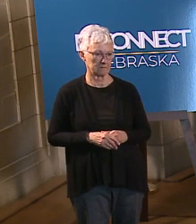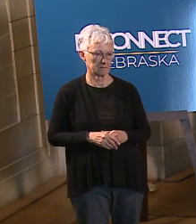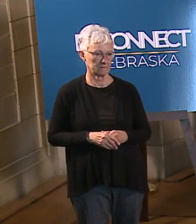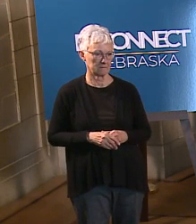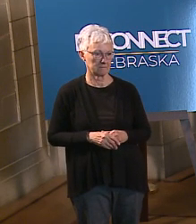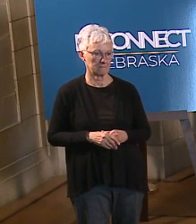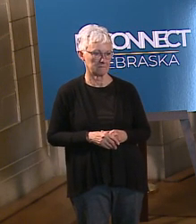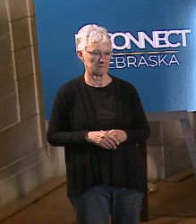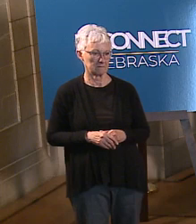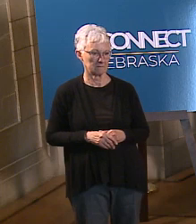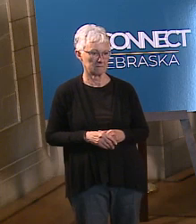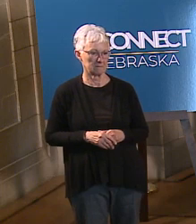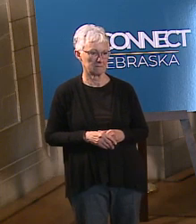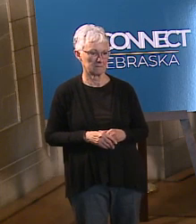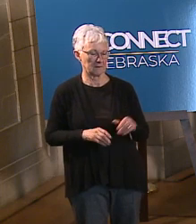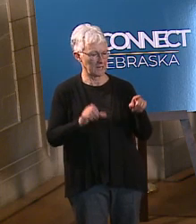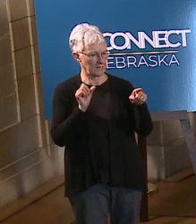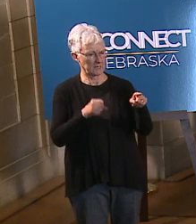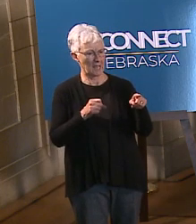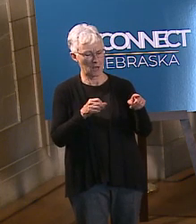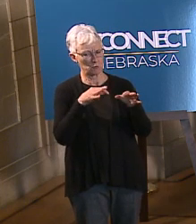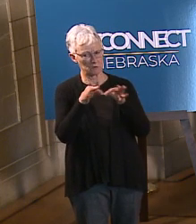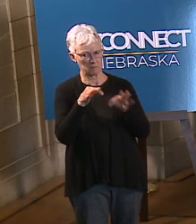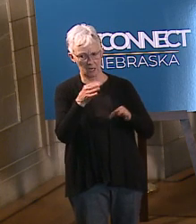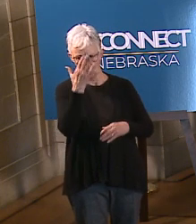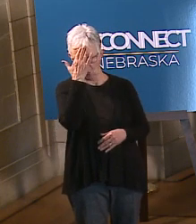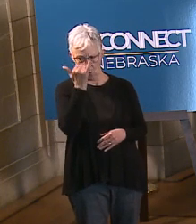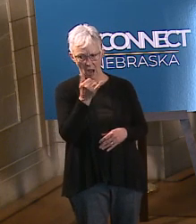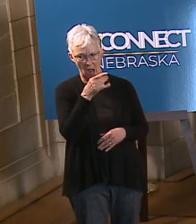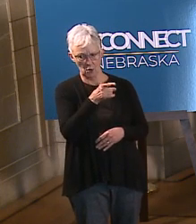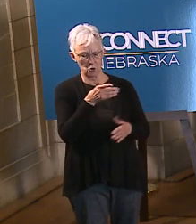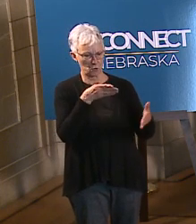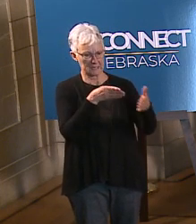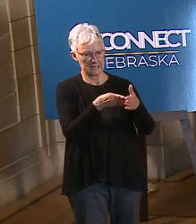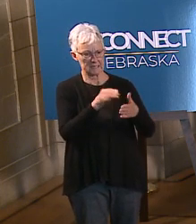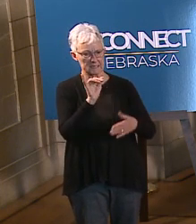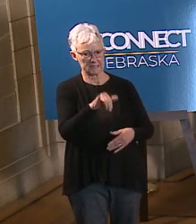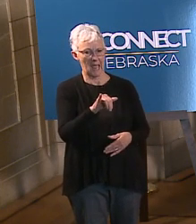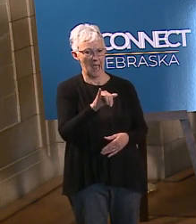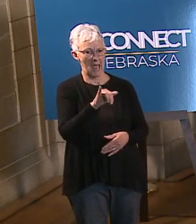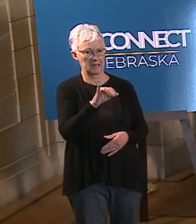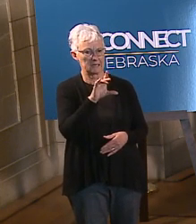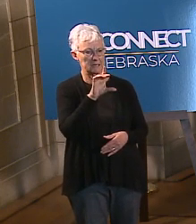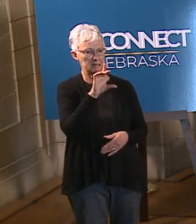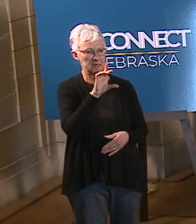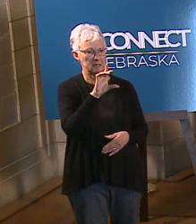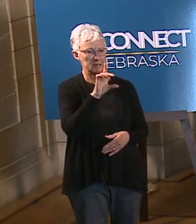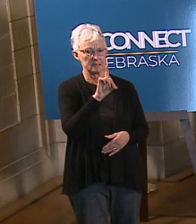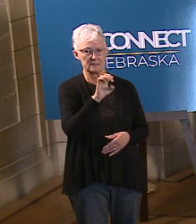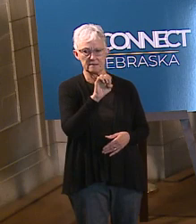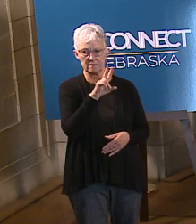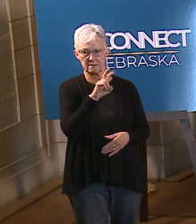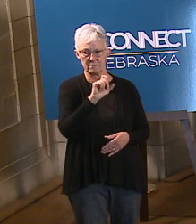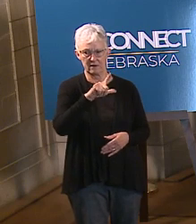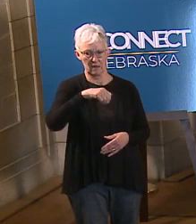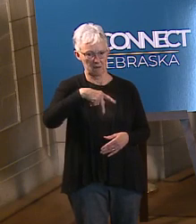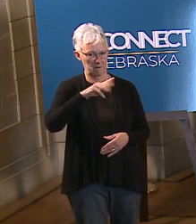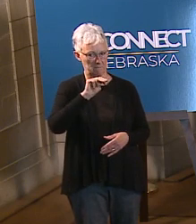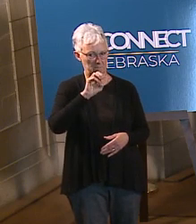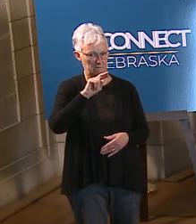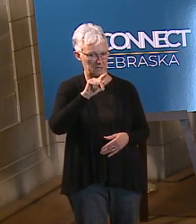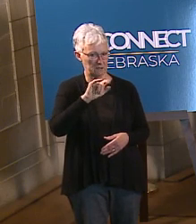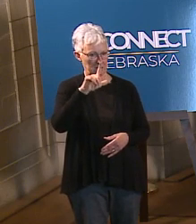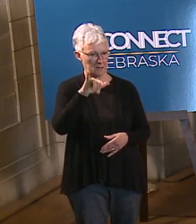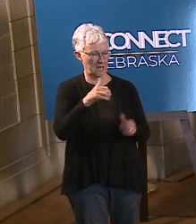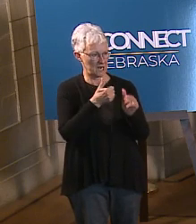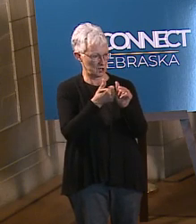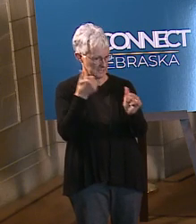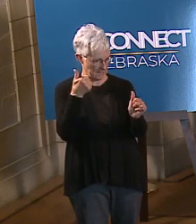PAUL.